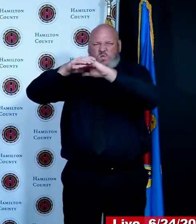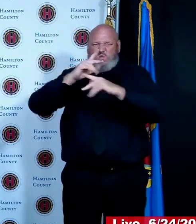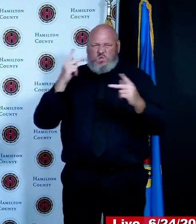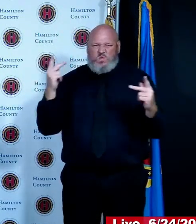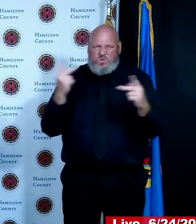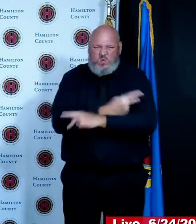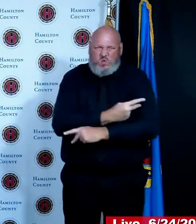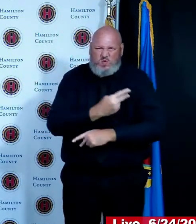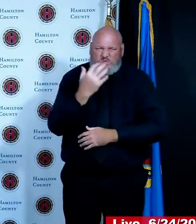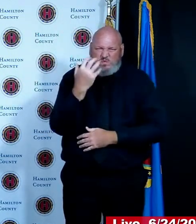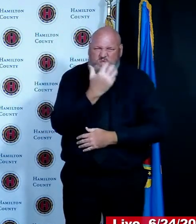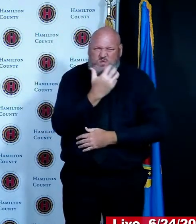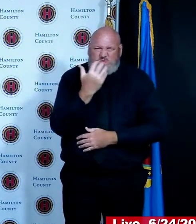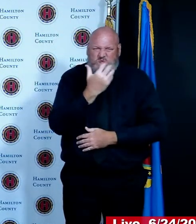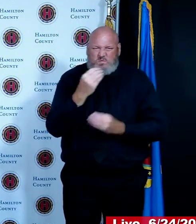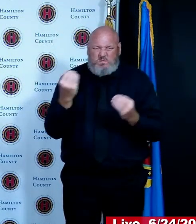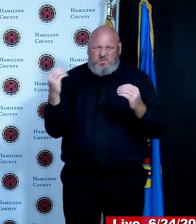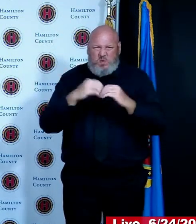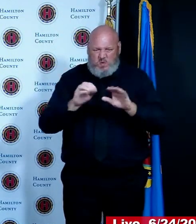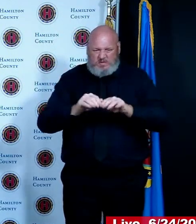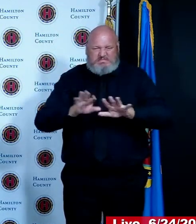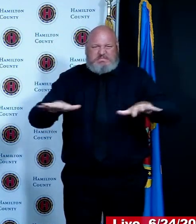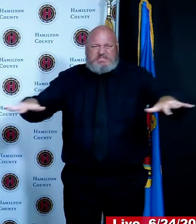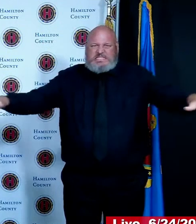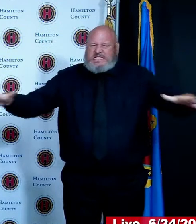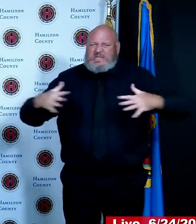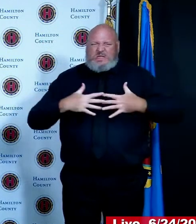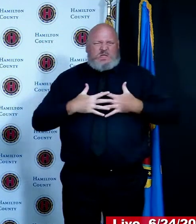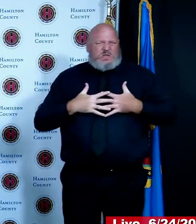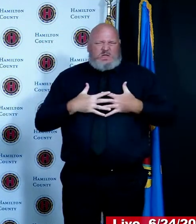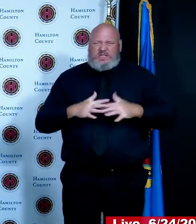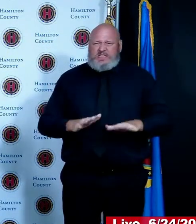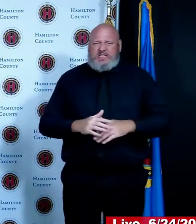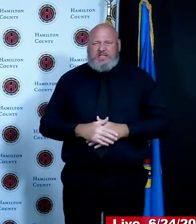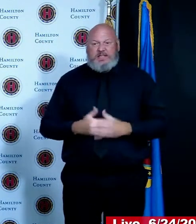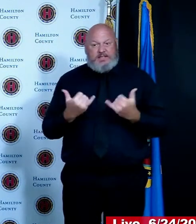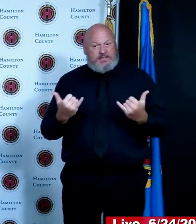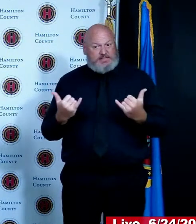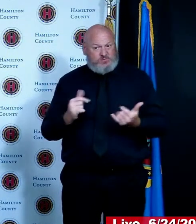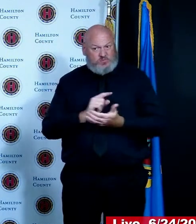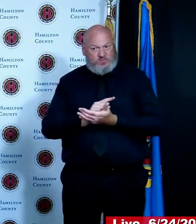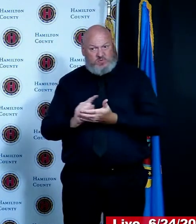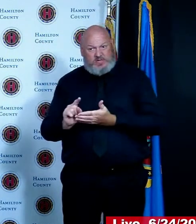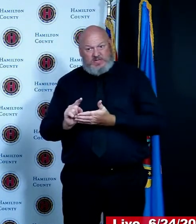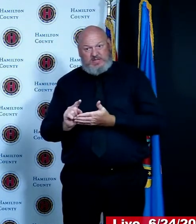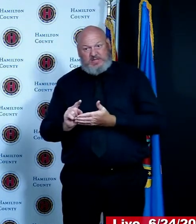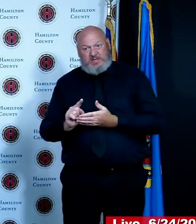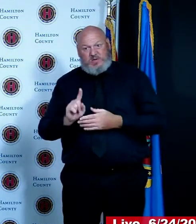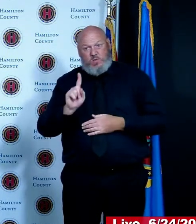was 1.10 while this isn't the only indication of an increase it is